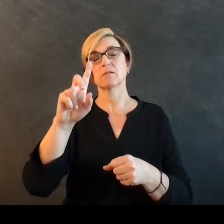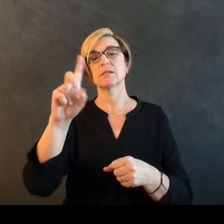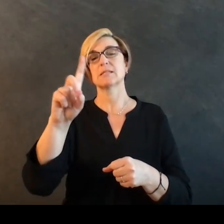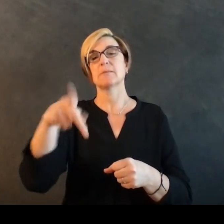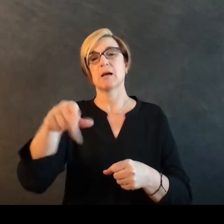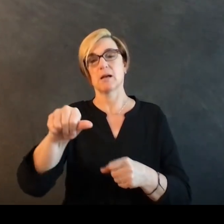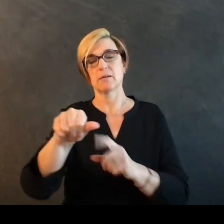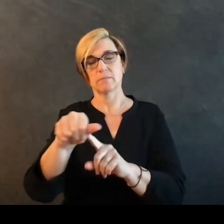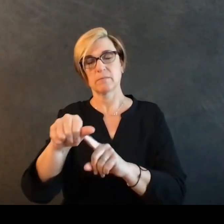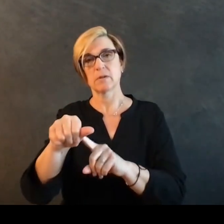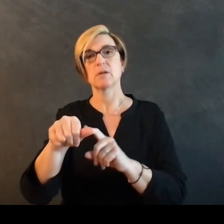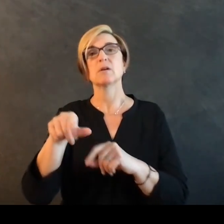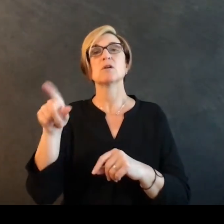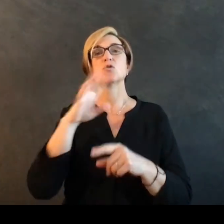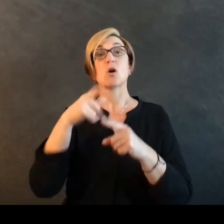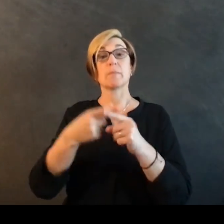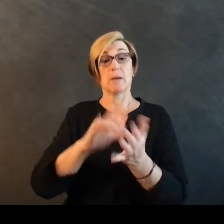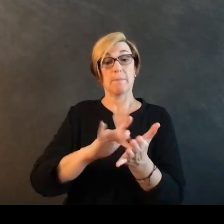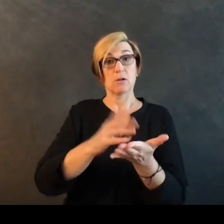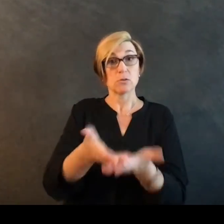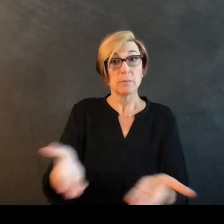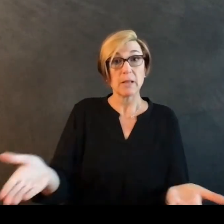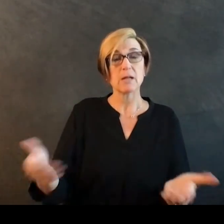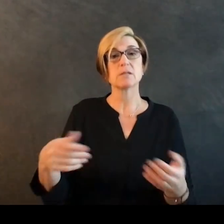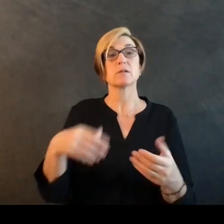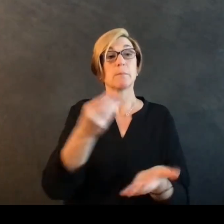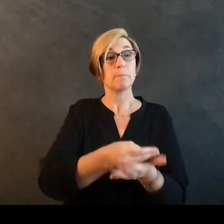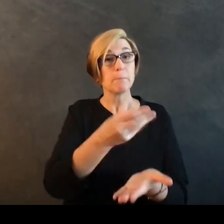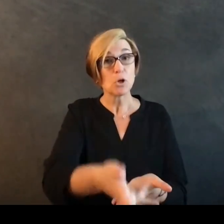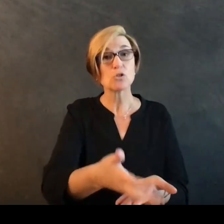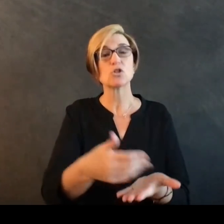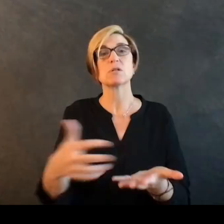purchased those that were making available the ventilators distributed to